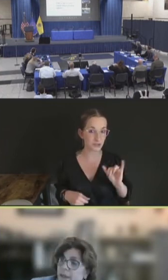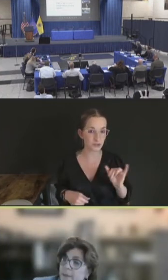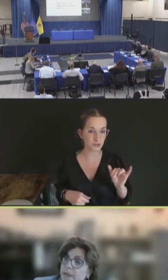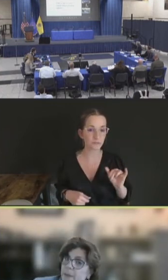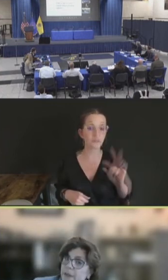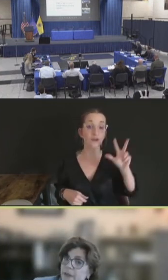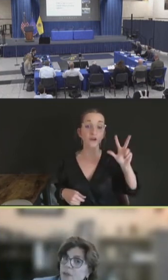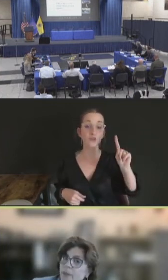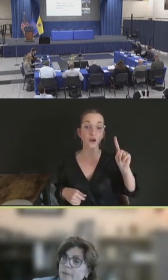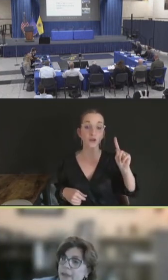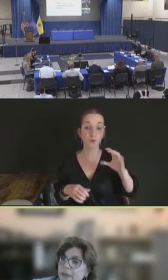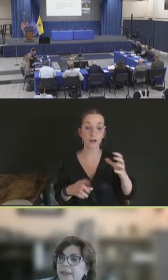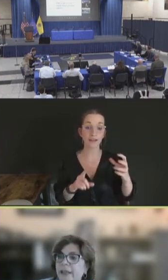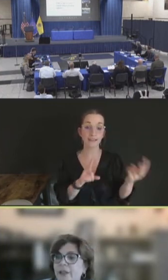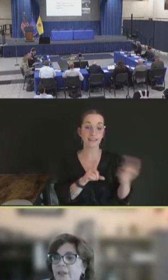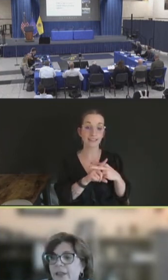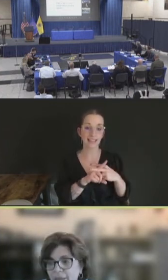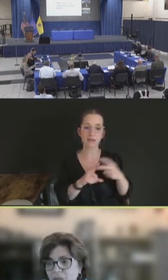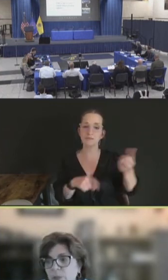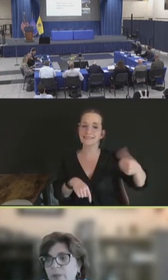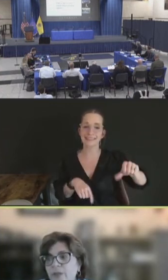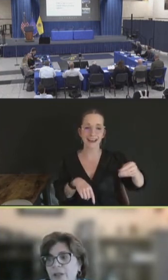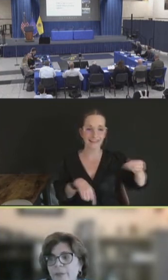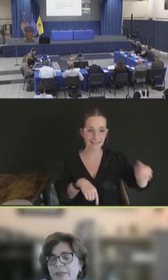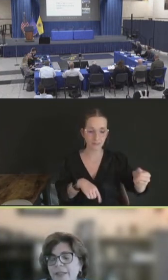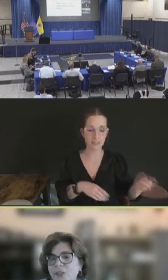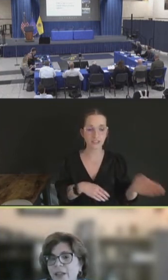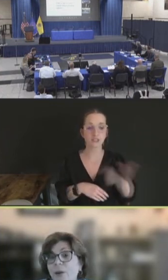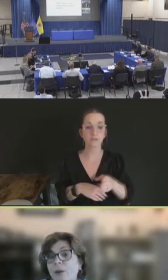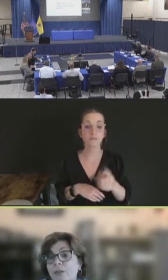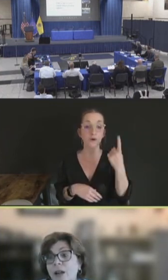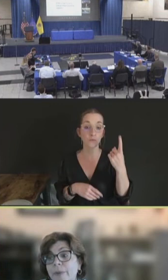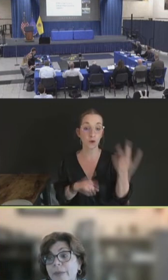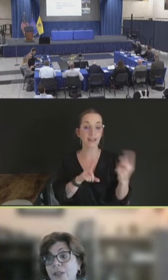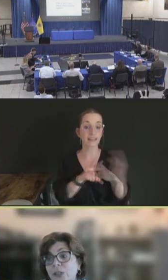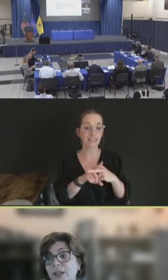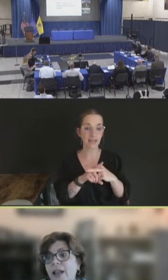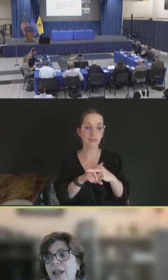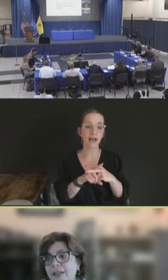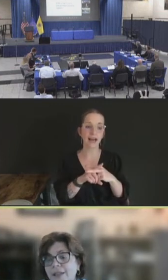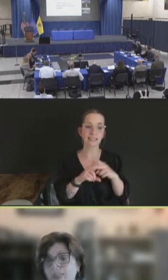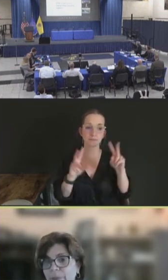claim has been determined medically eligible for compensation. However, compensation has not been